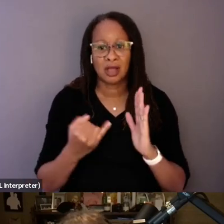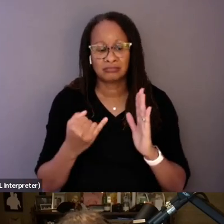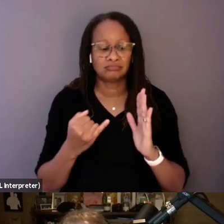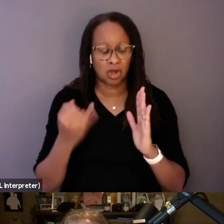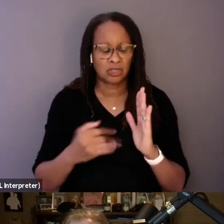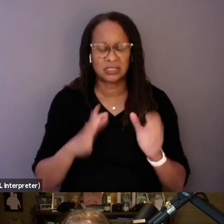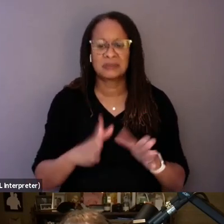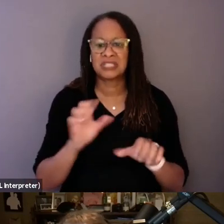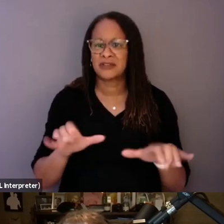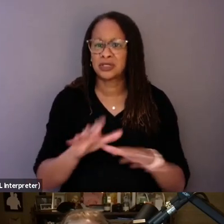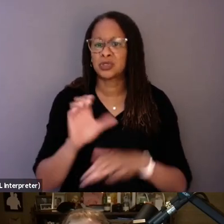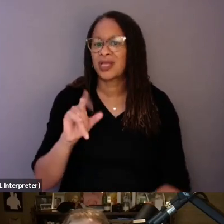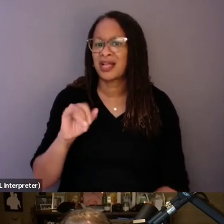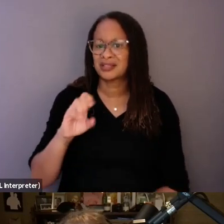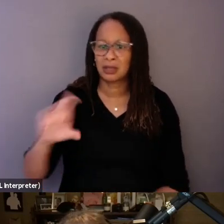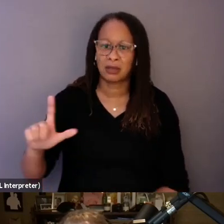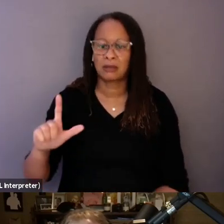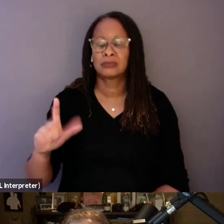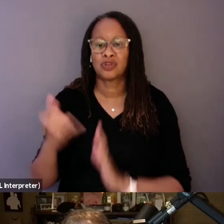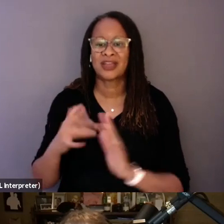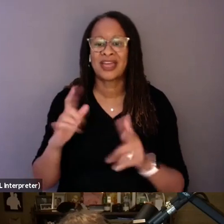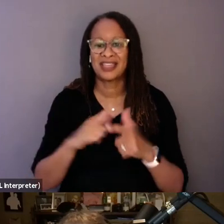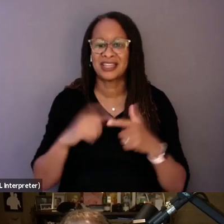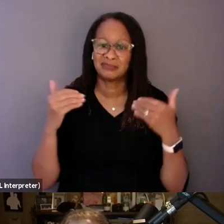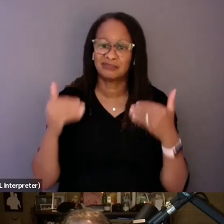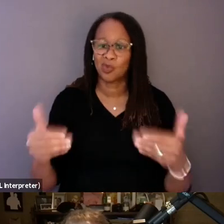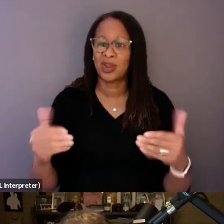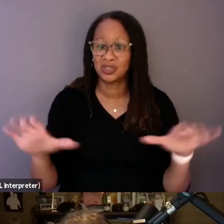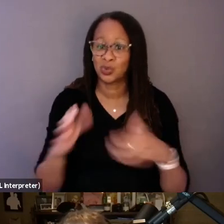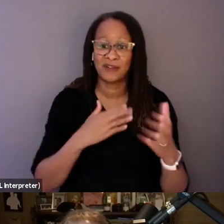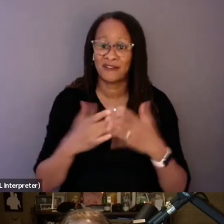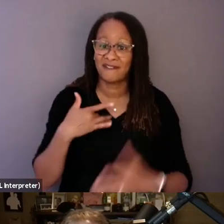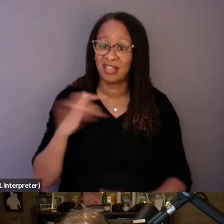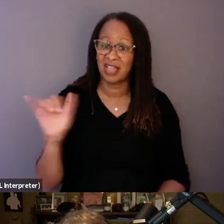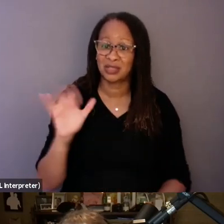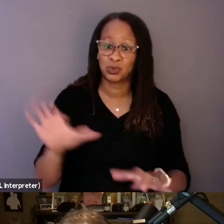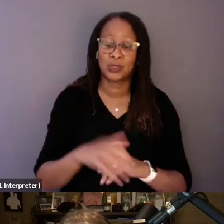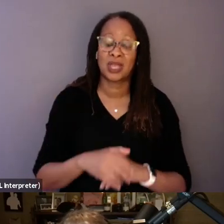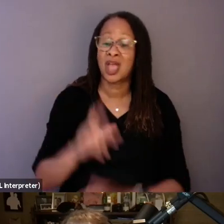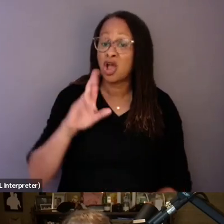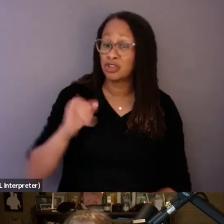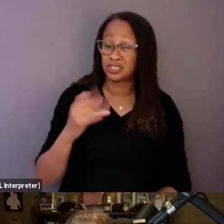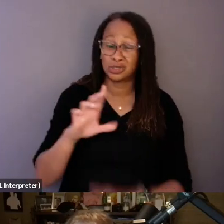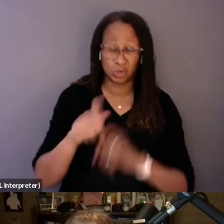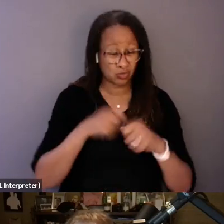and then he just went and did what he felt like doing. Yeah, and RJ to wrap up the film echoes all of that